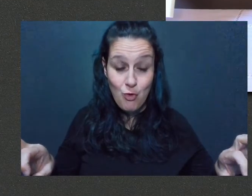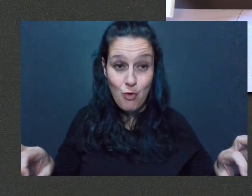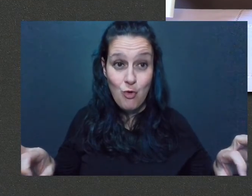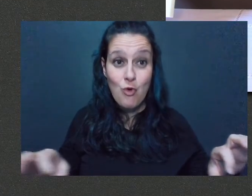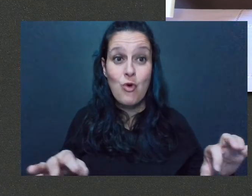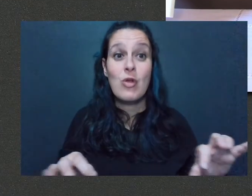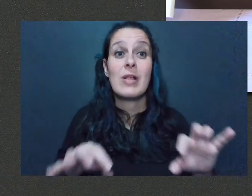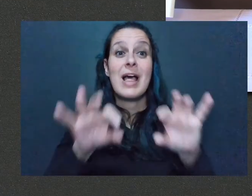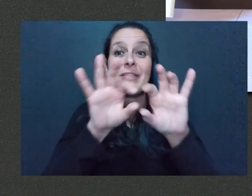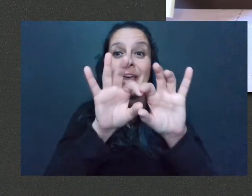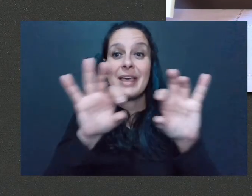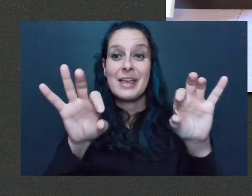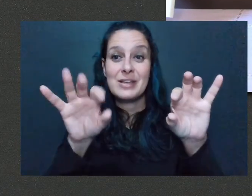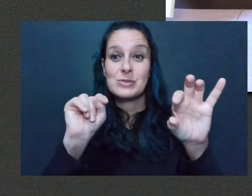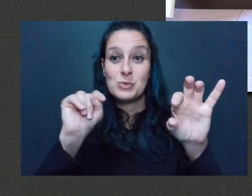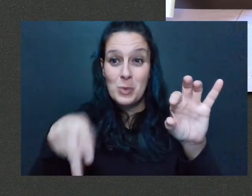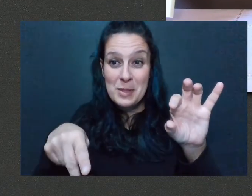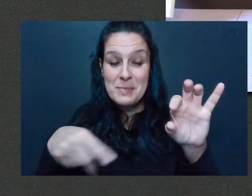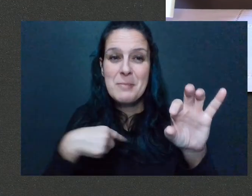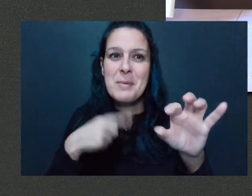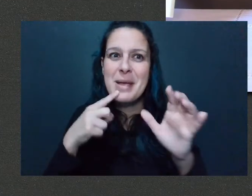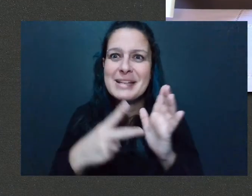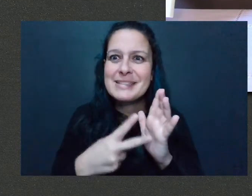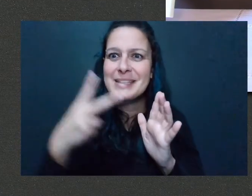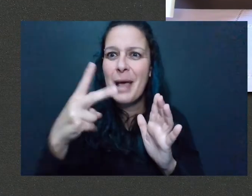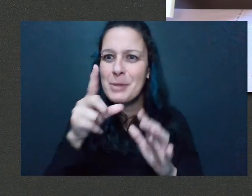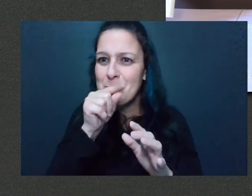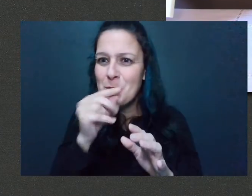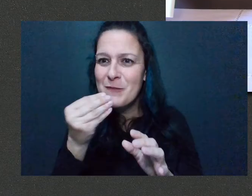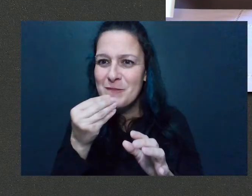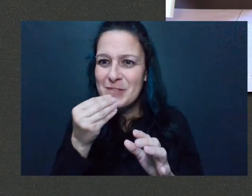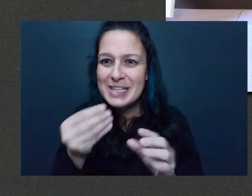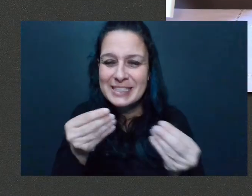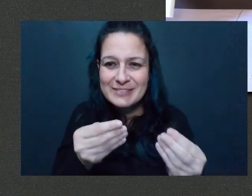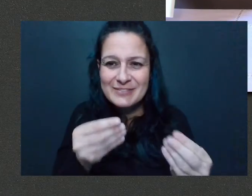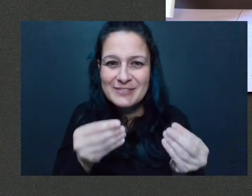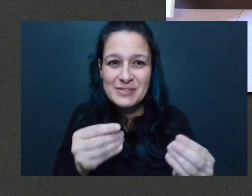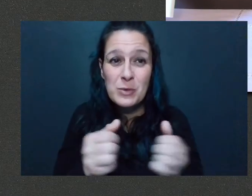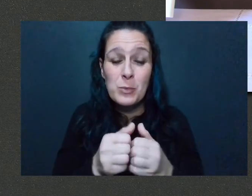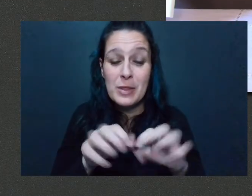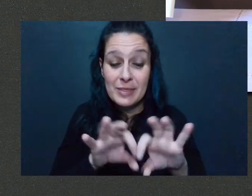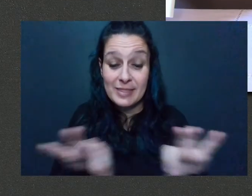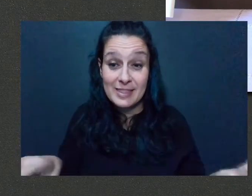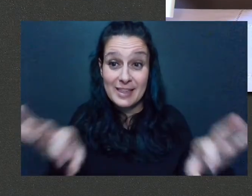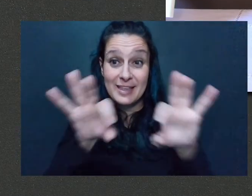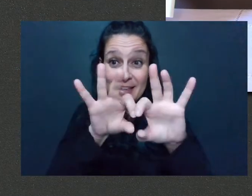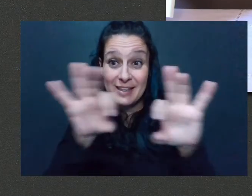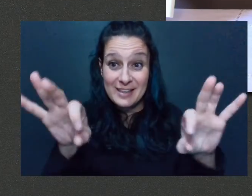and they made a double bird feeder with the toilet paper roll and hung it on the tree.